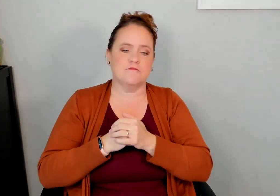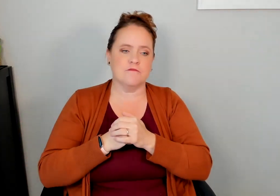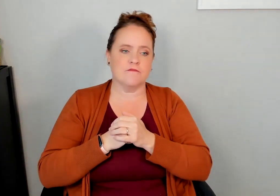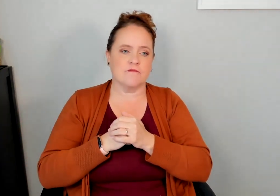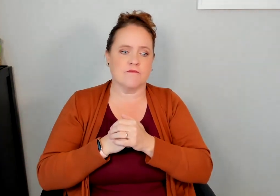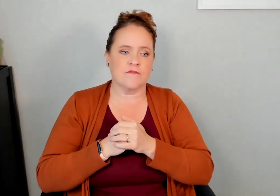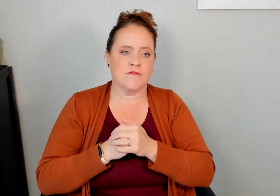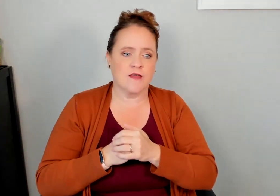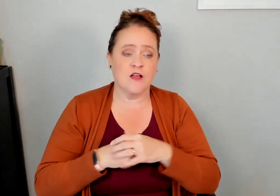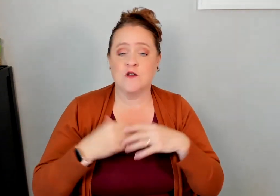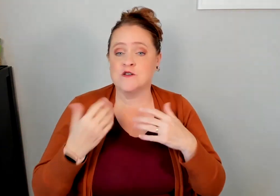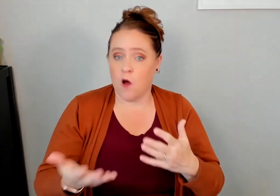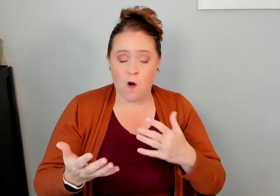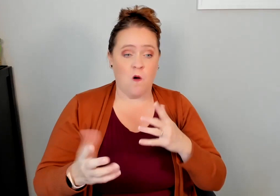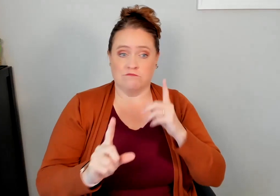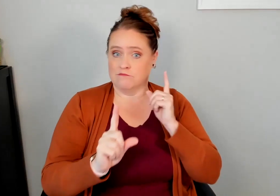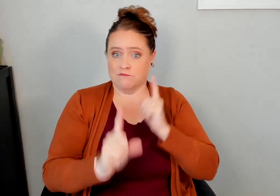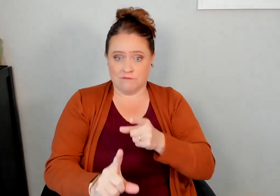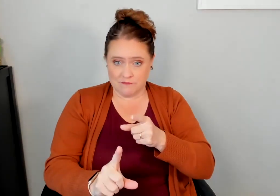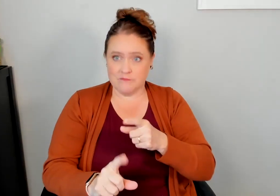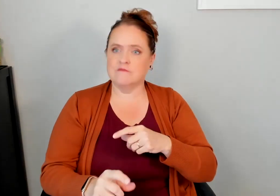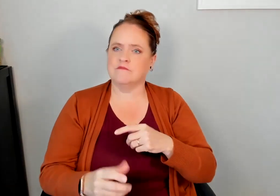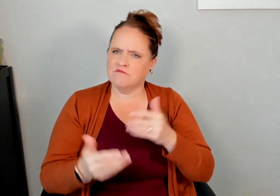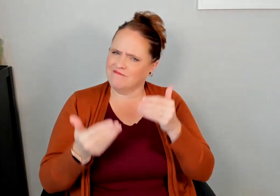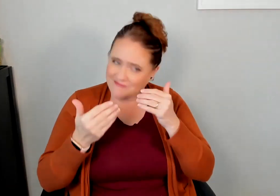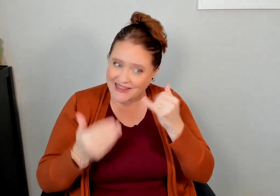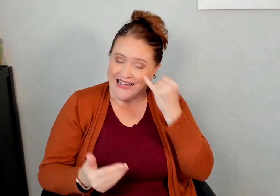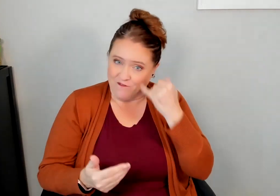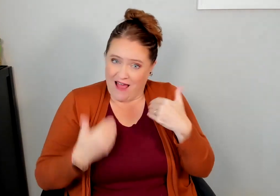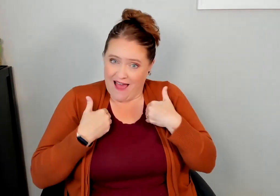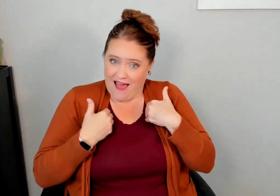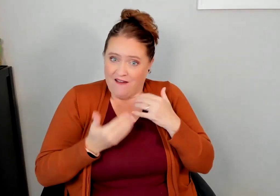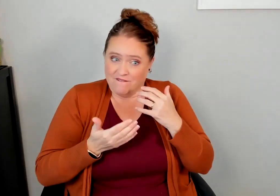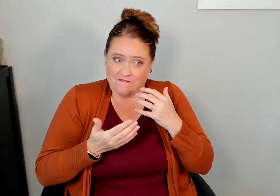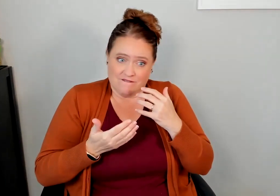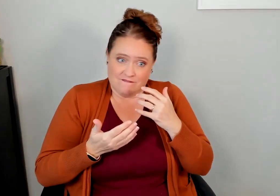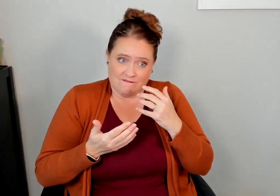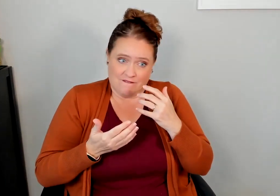it's really up to you on the activities you want to do and how much you want to rest or do things